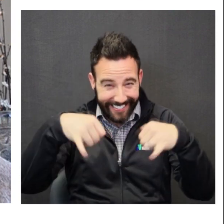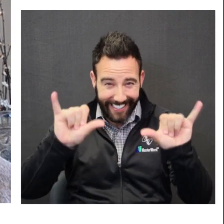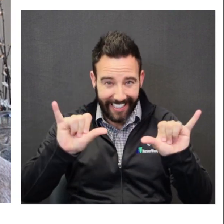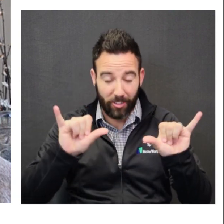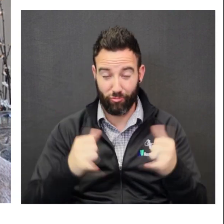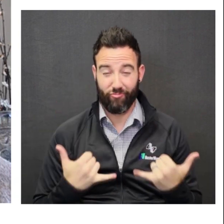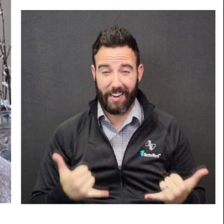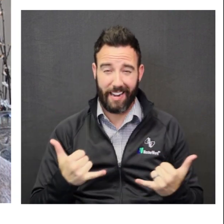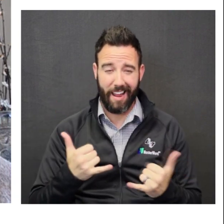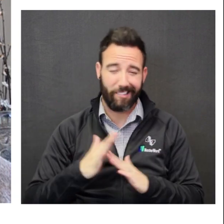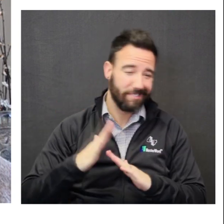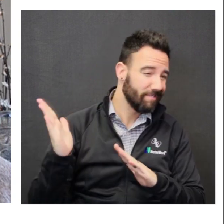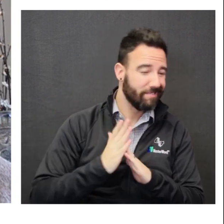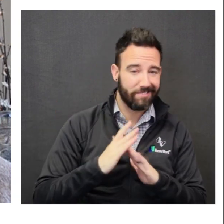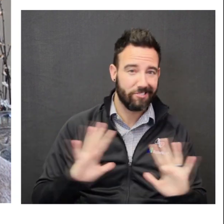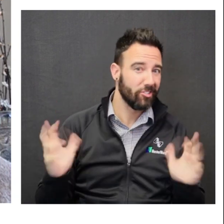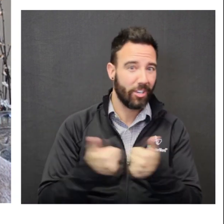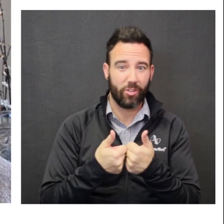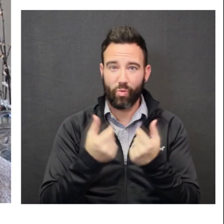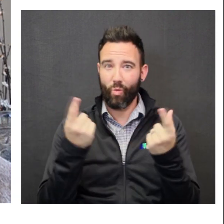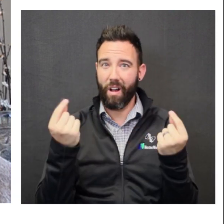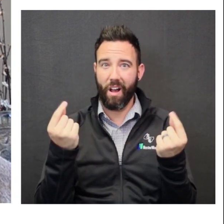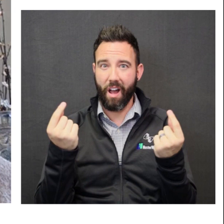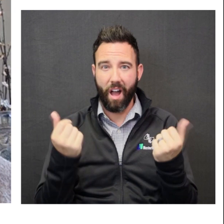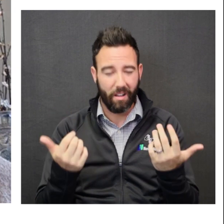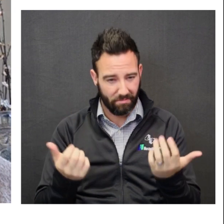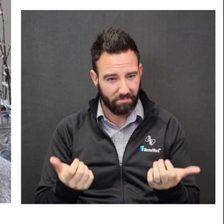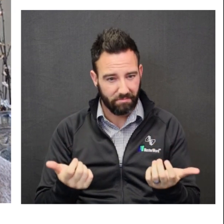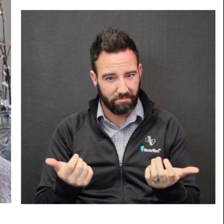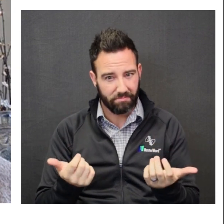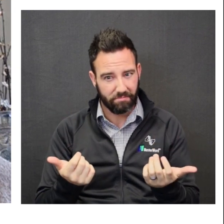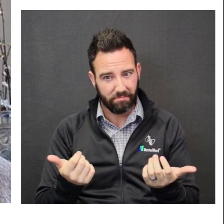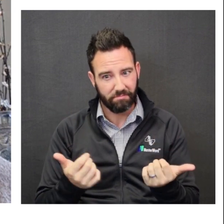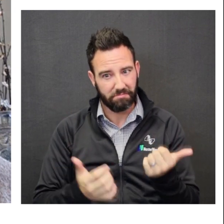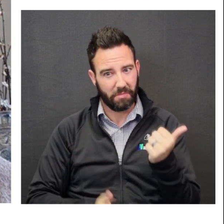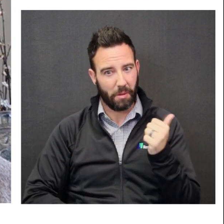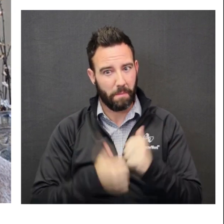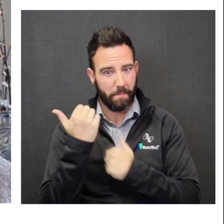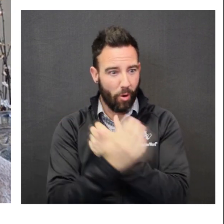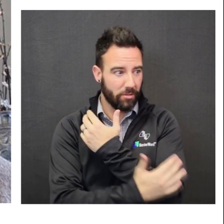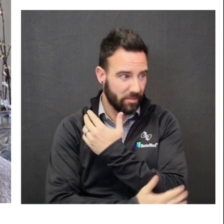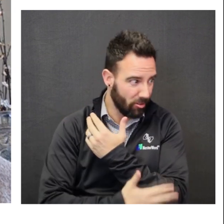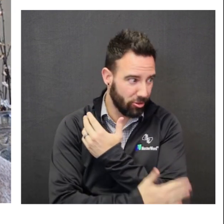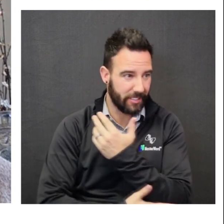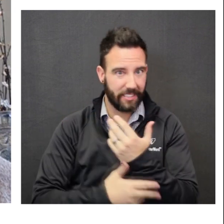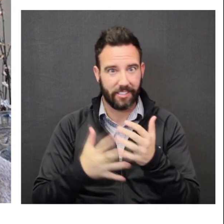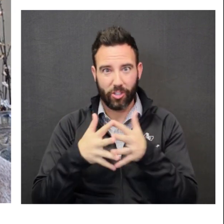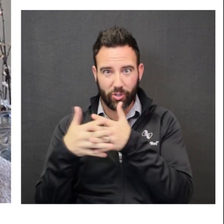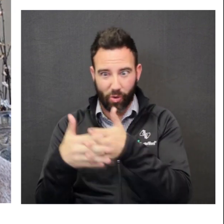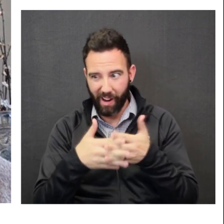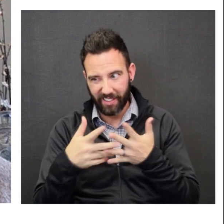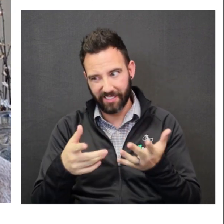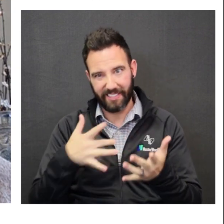The biggest immediate challenge for interpreting is that it is primarily in most countries in the world an on-site profession. In the U.S.